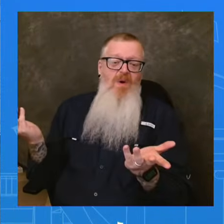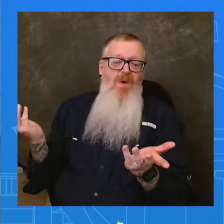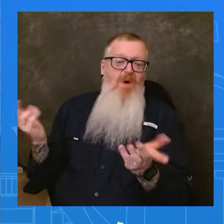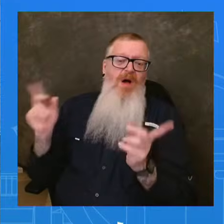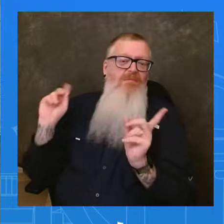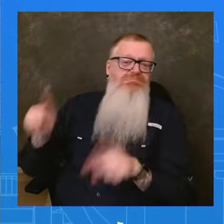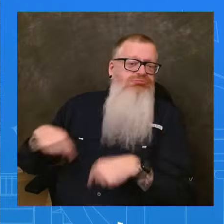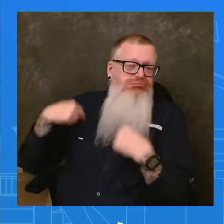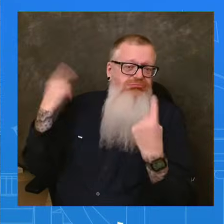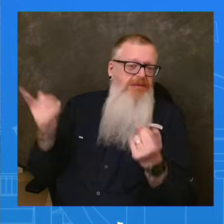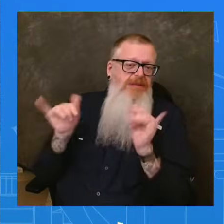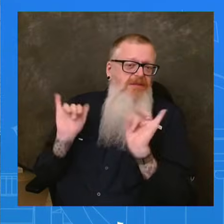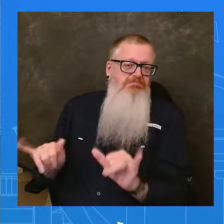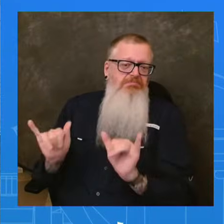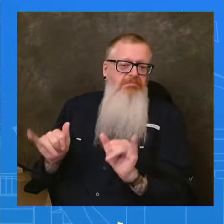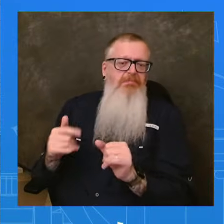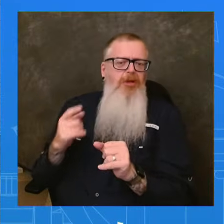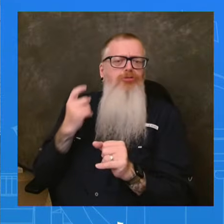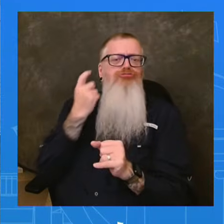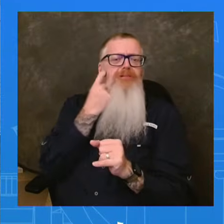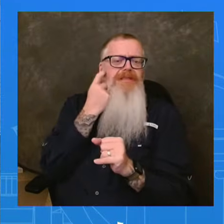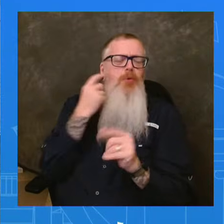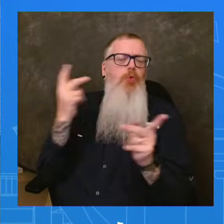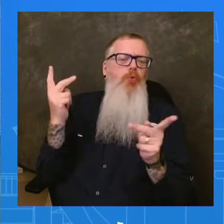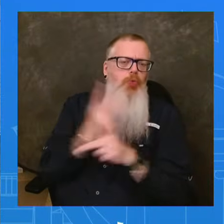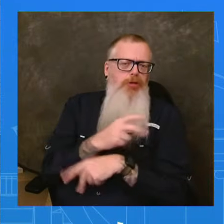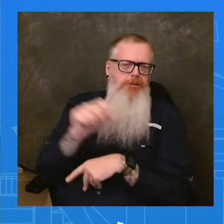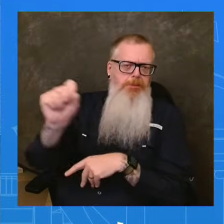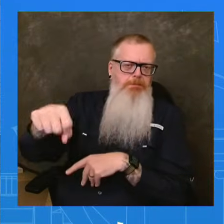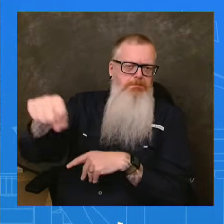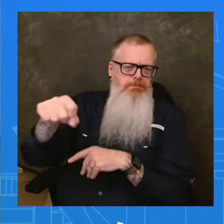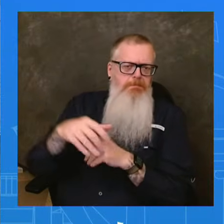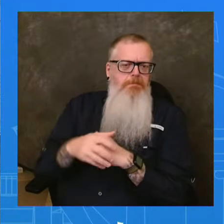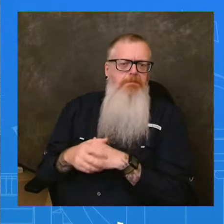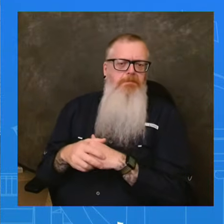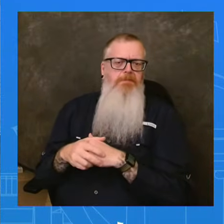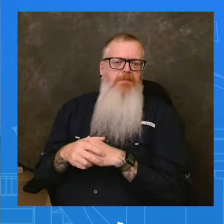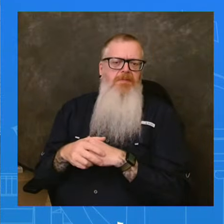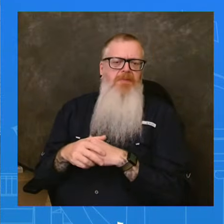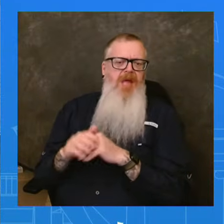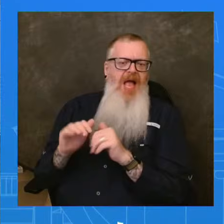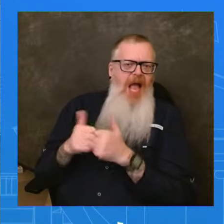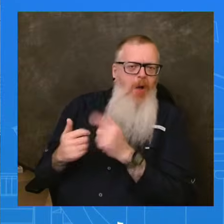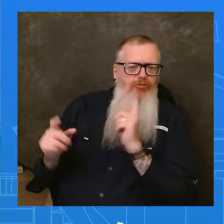We saw a significant increase in the response in Maui and, even more -- the greatest amount